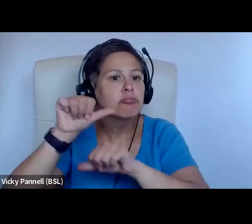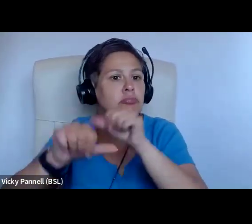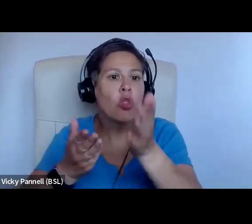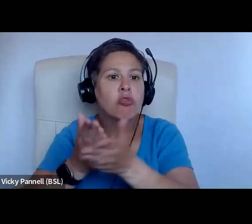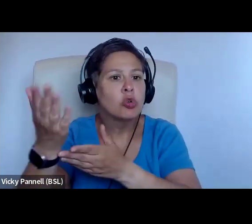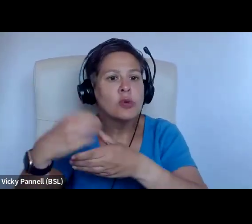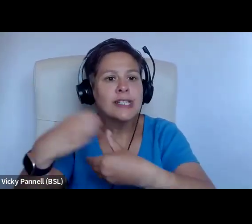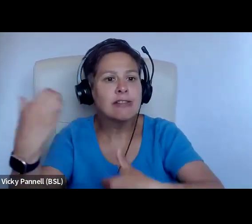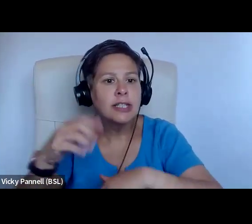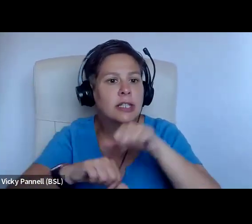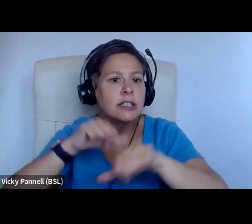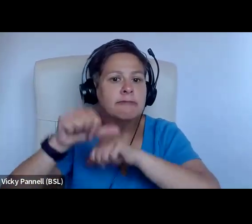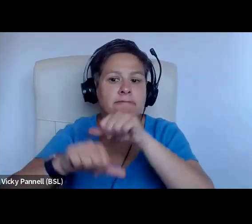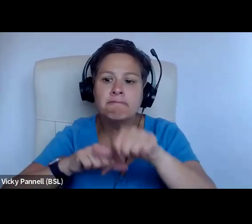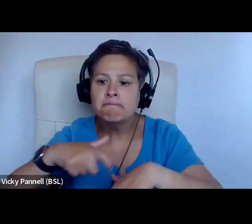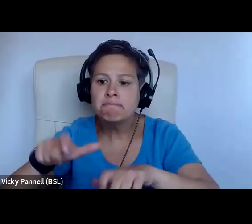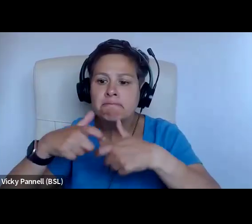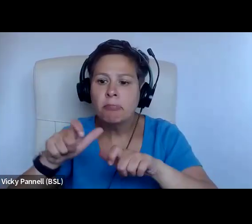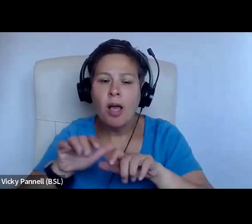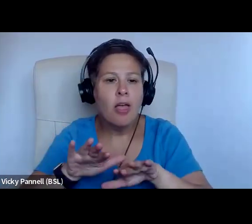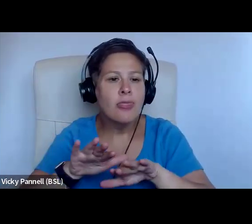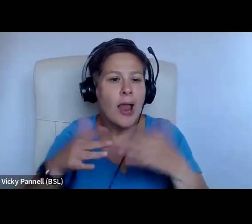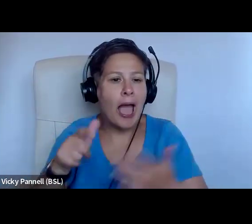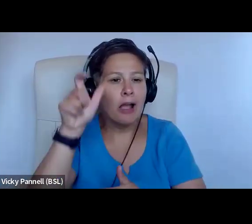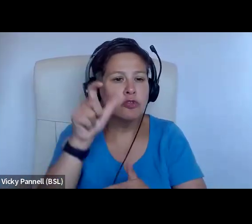to make interventions meaningful and effective.